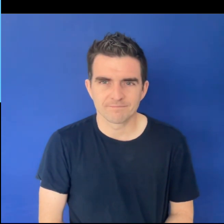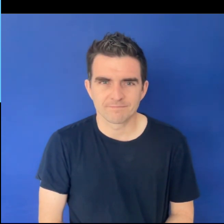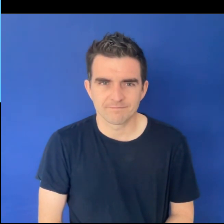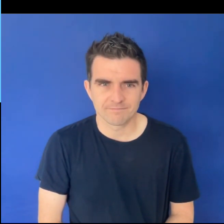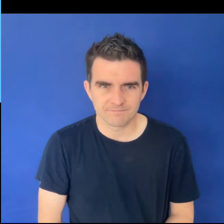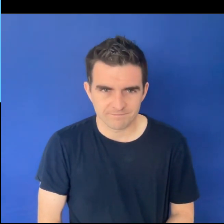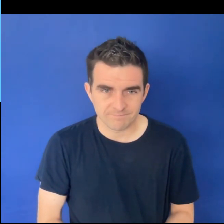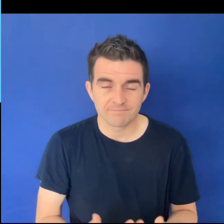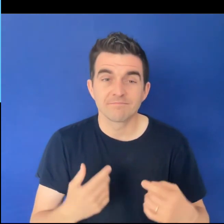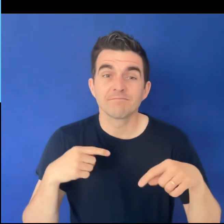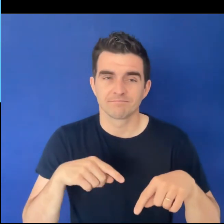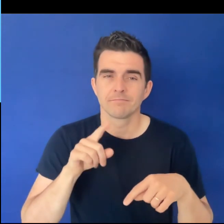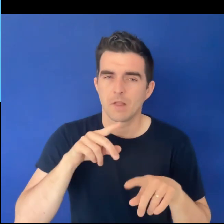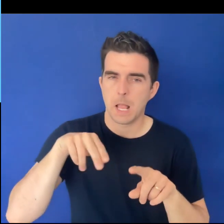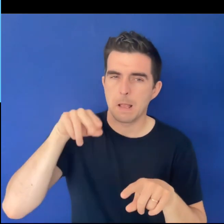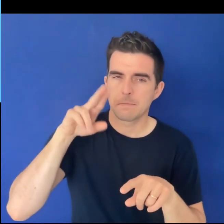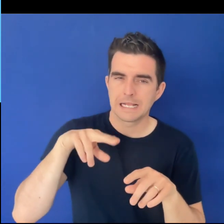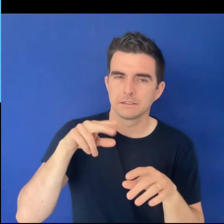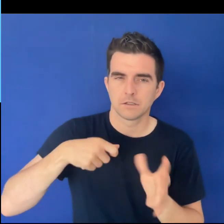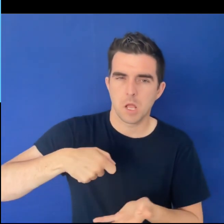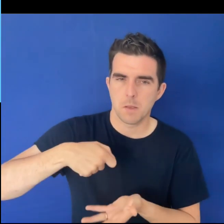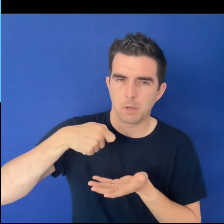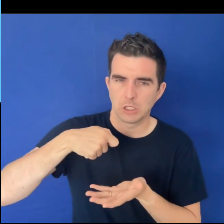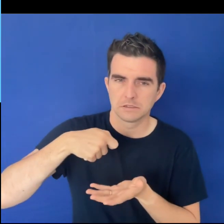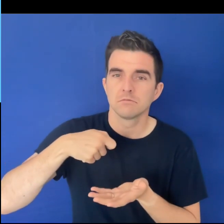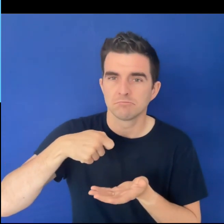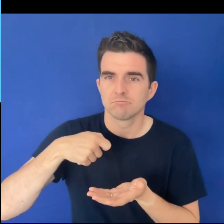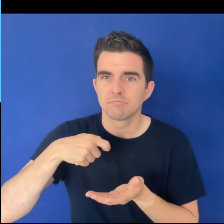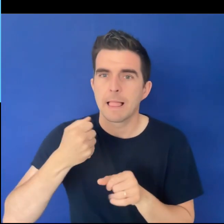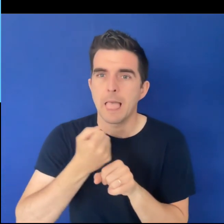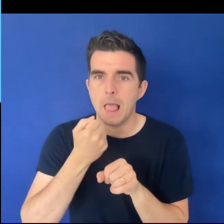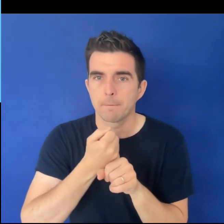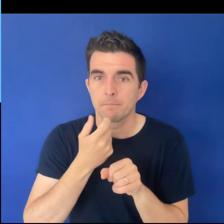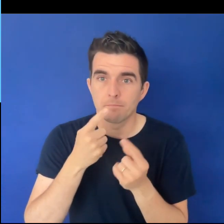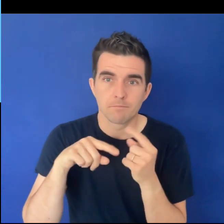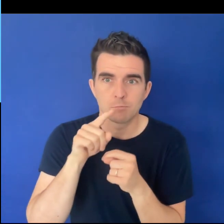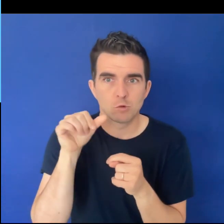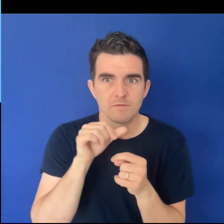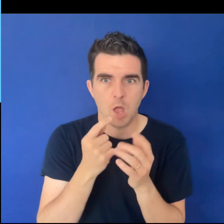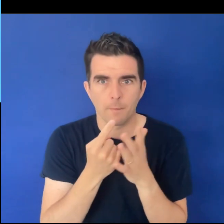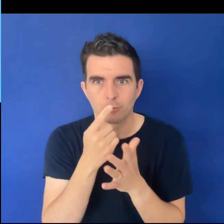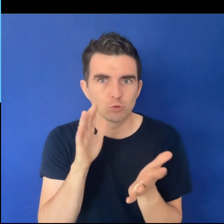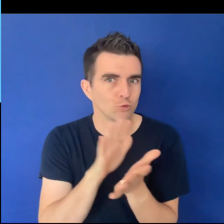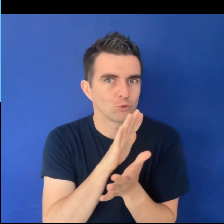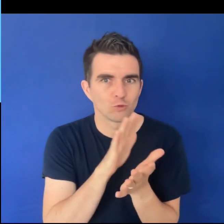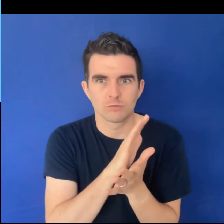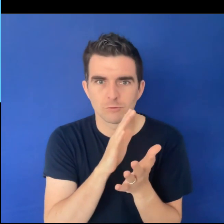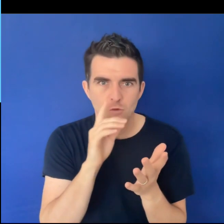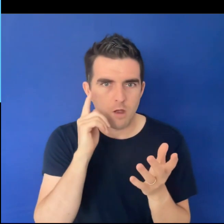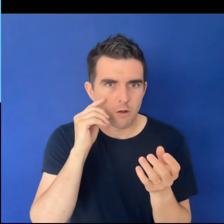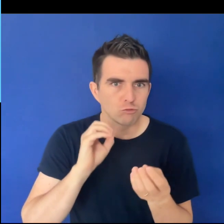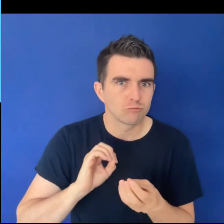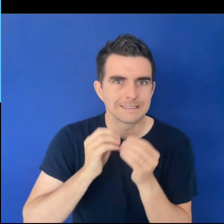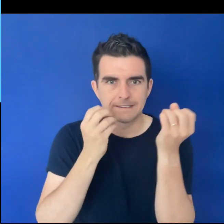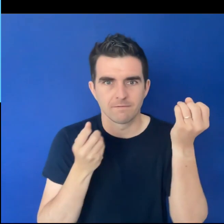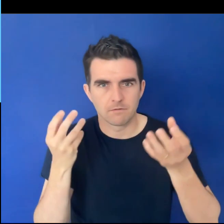We at Paintbucket Games believe that everyone should have the opportunity to enjoy the games we create, regardless of ability.